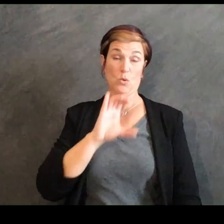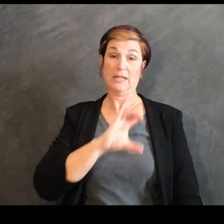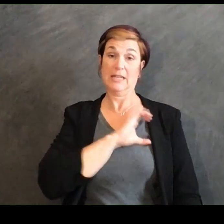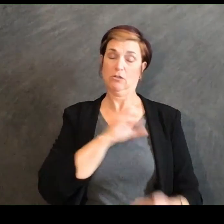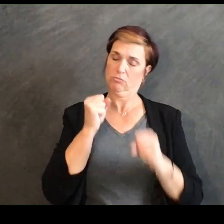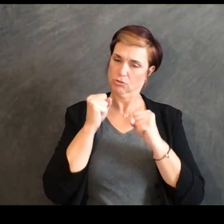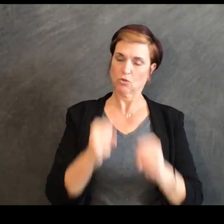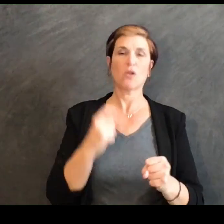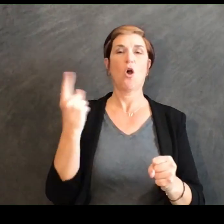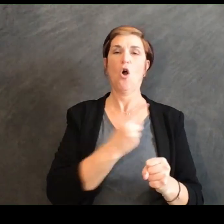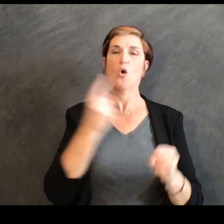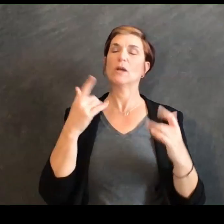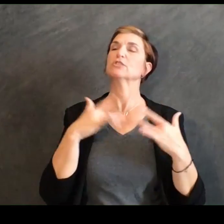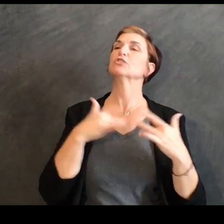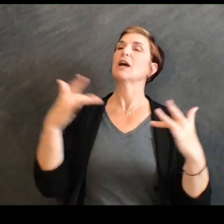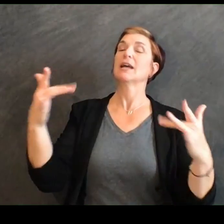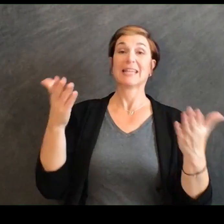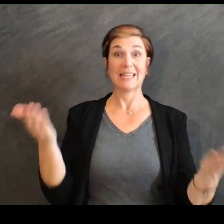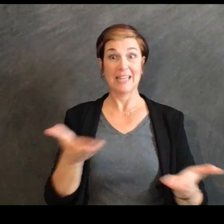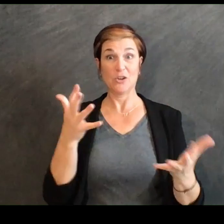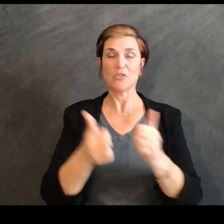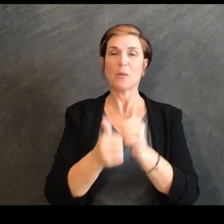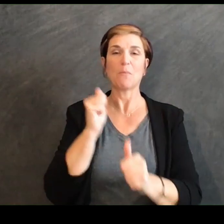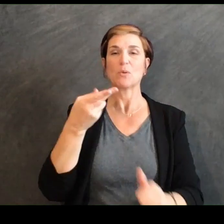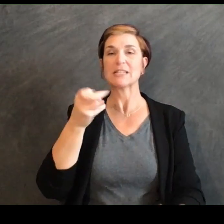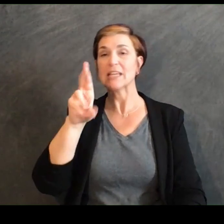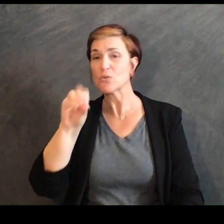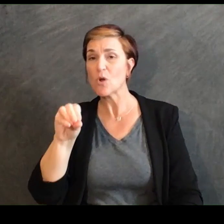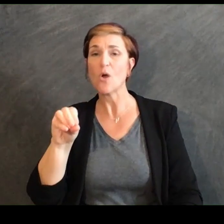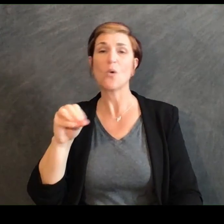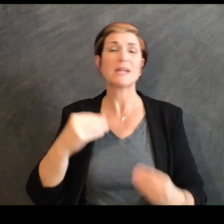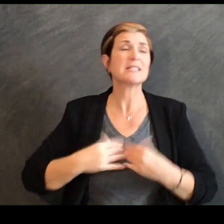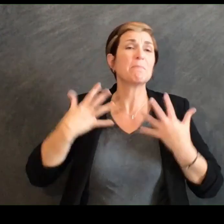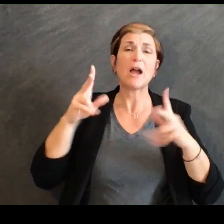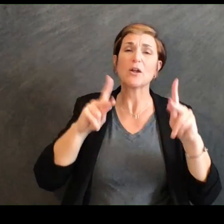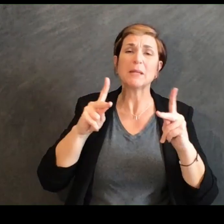greatest heroes and the most inspiring citizens anywhere in the world we want